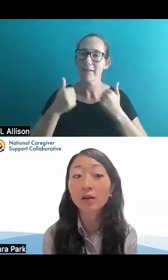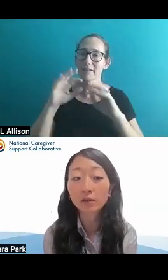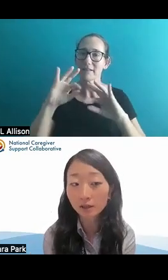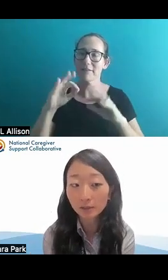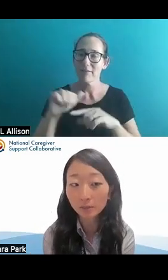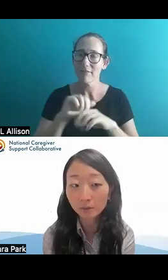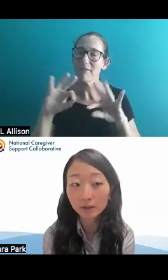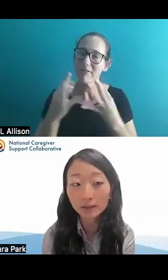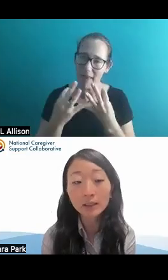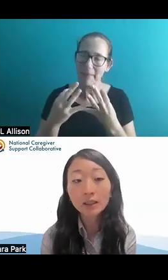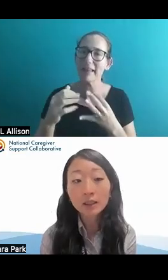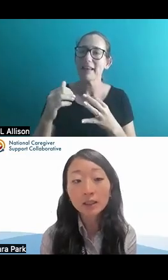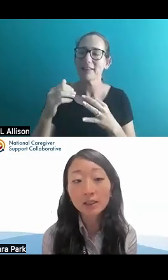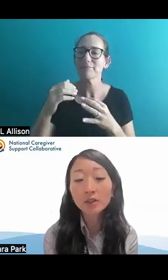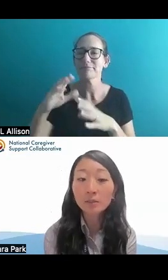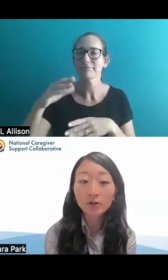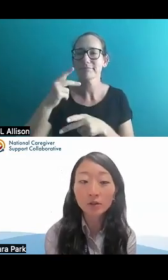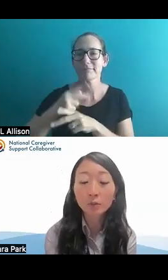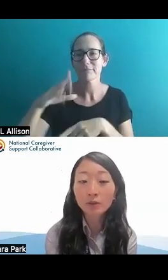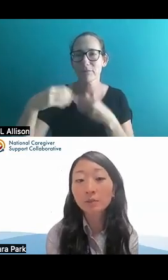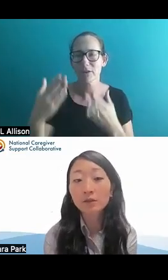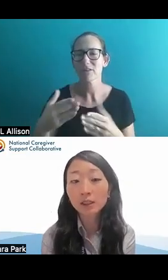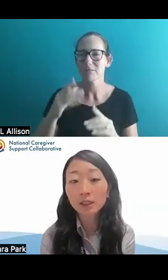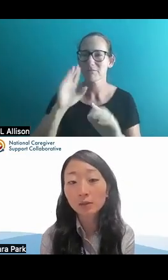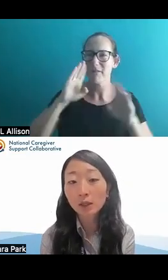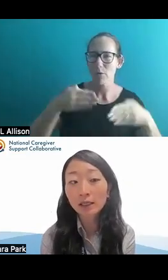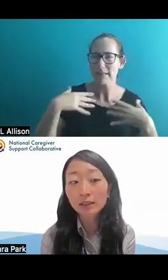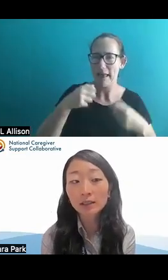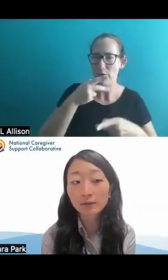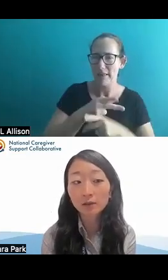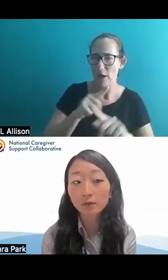healthcare team members. As you can imagine, one of the main reasons why it's difficult for